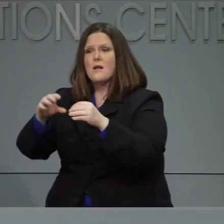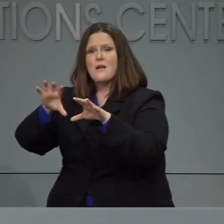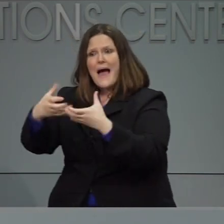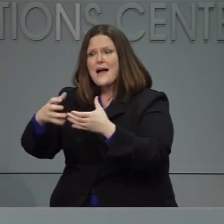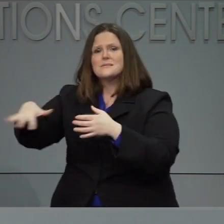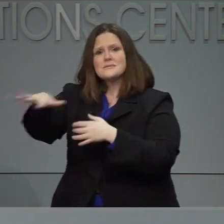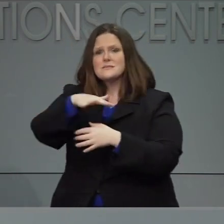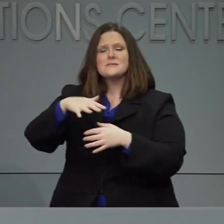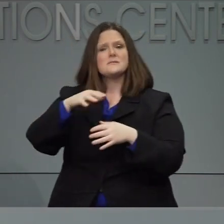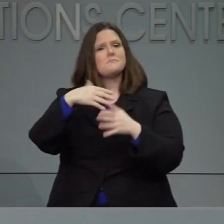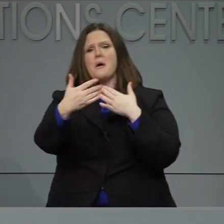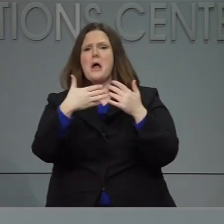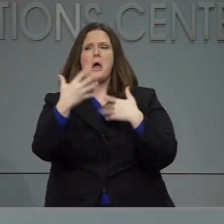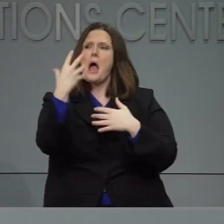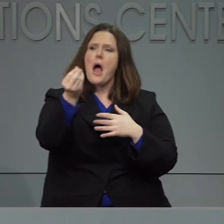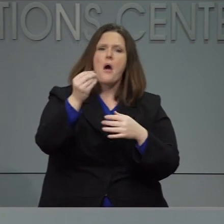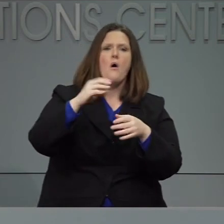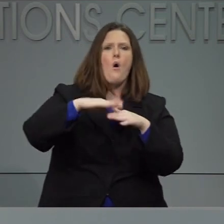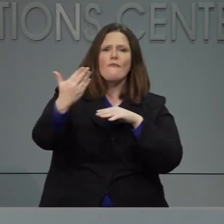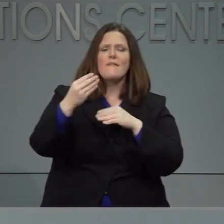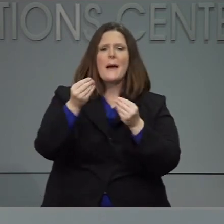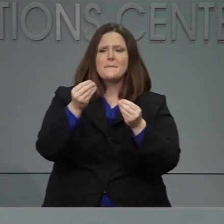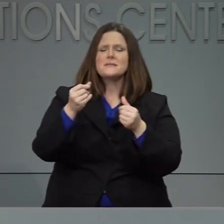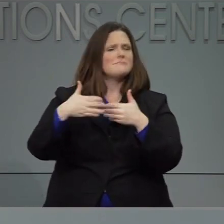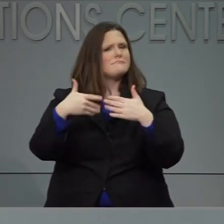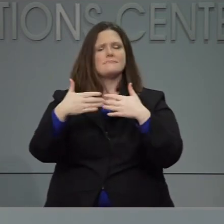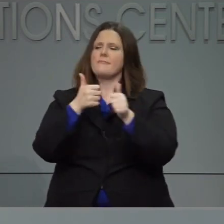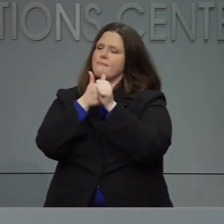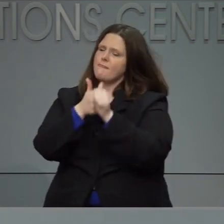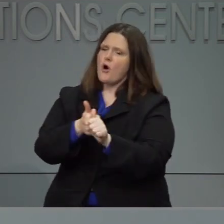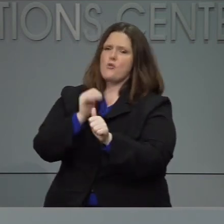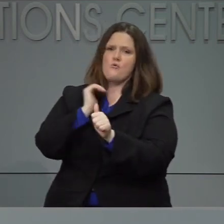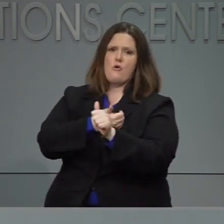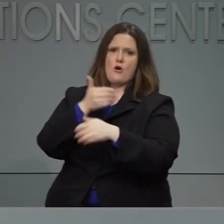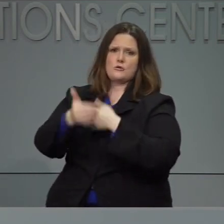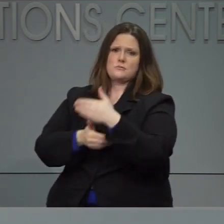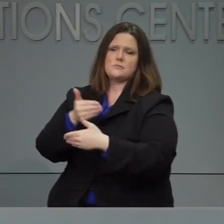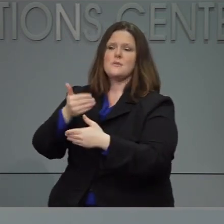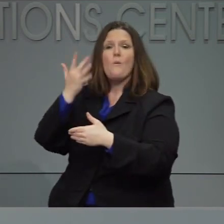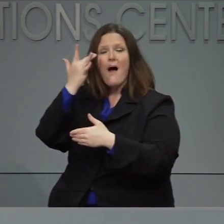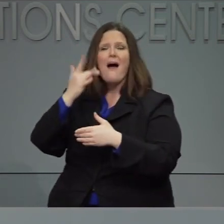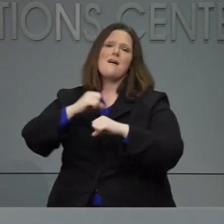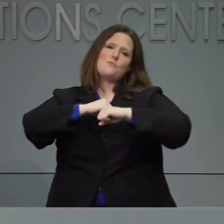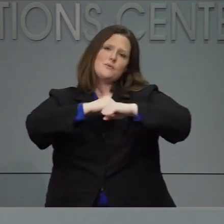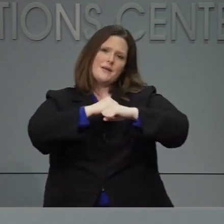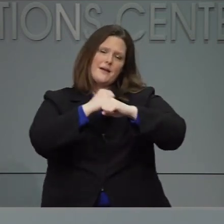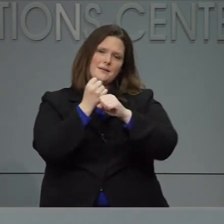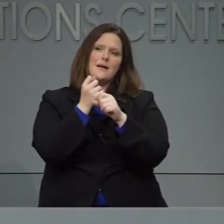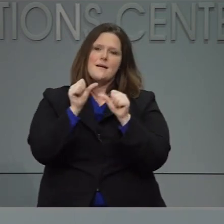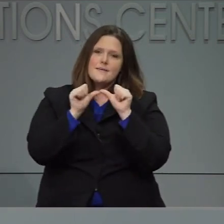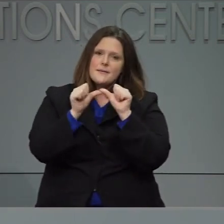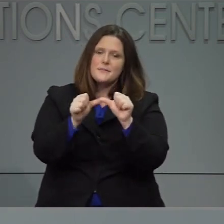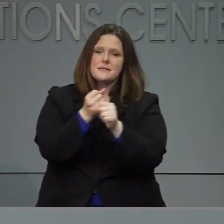ABIDING BY THAT GUIDANCE AND THE PROTOCOLS TO KEEP THEM AND THEIR COMMUNITY SAFE. THANKS.